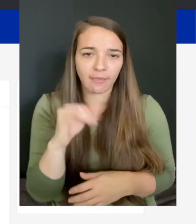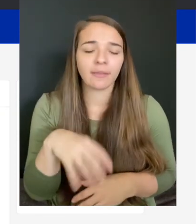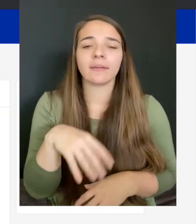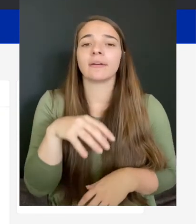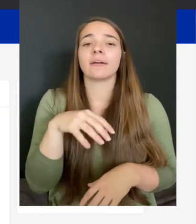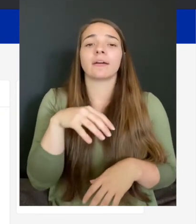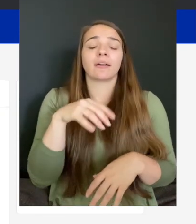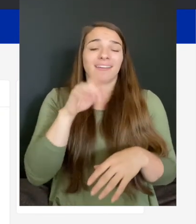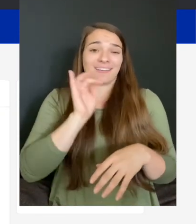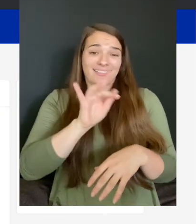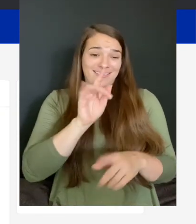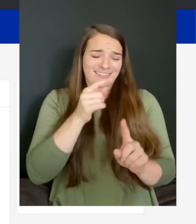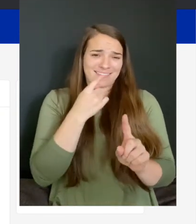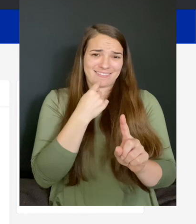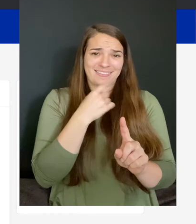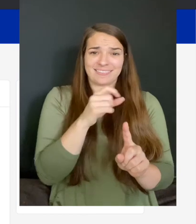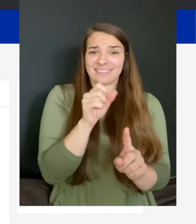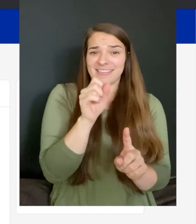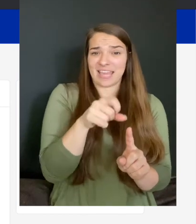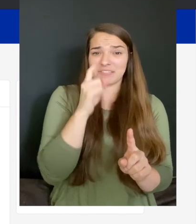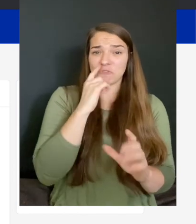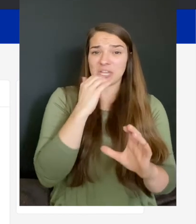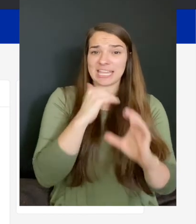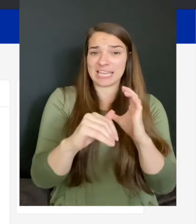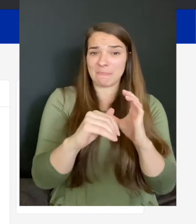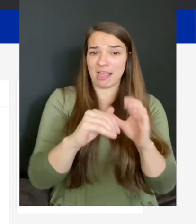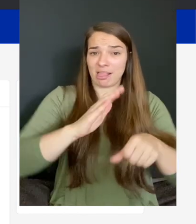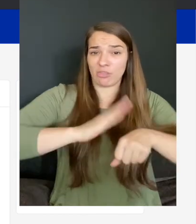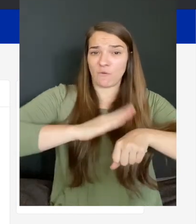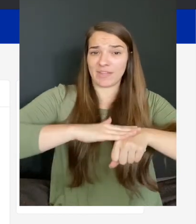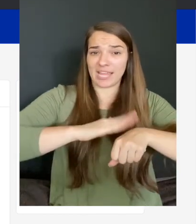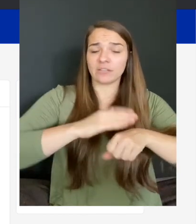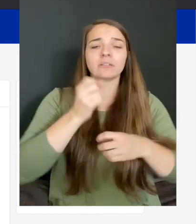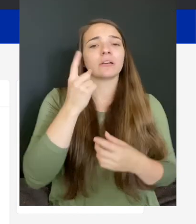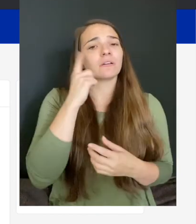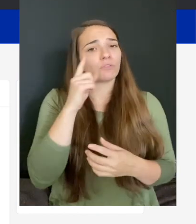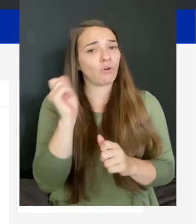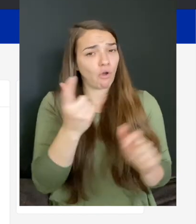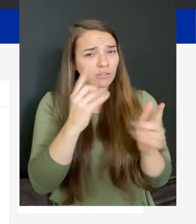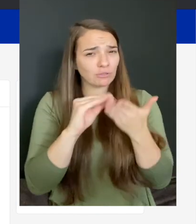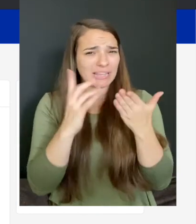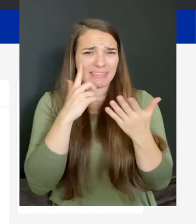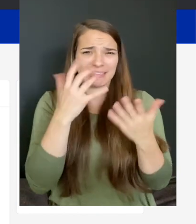I think we have it automatically set to yes for all students. I wouldn't recommend changing